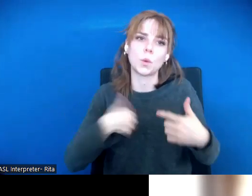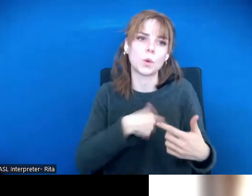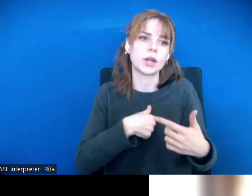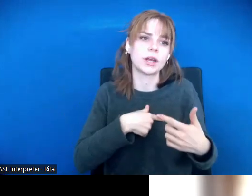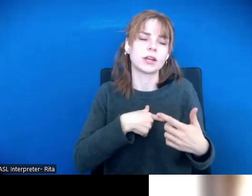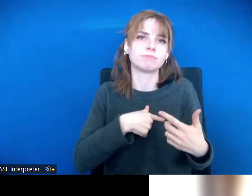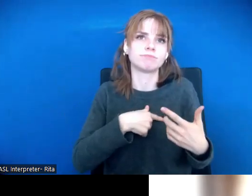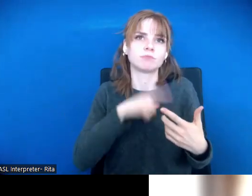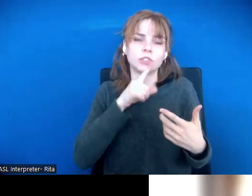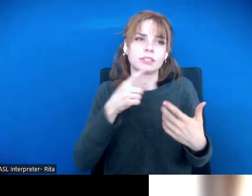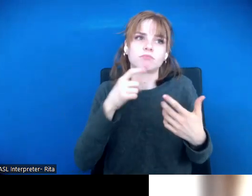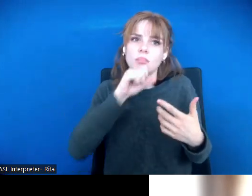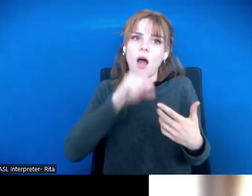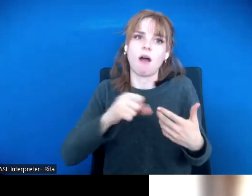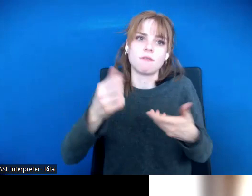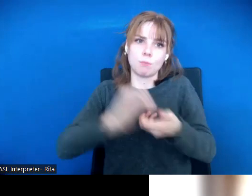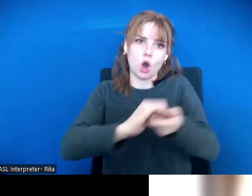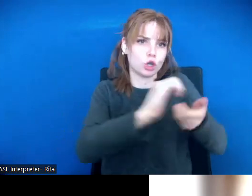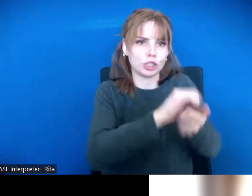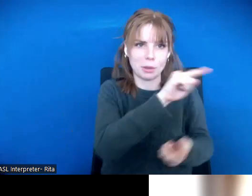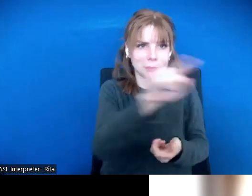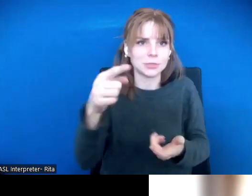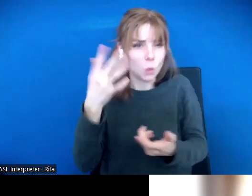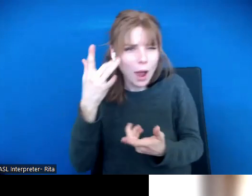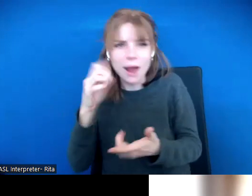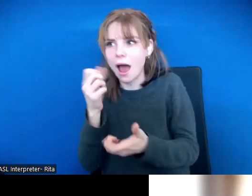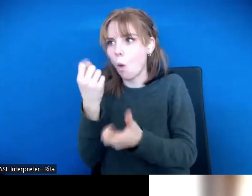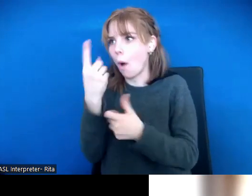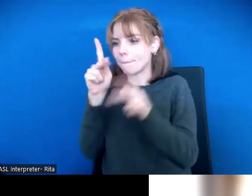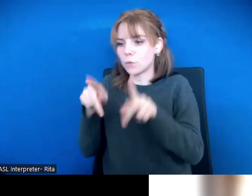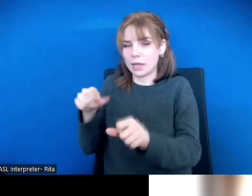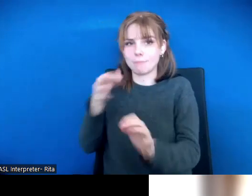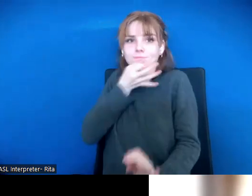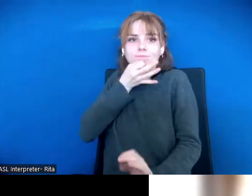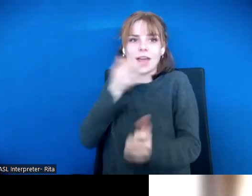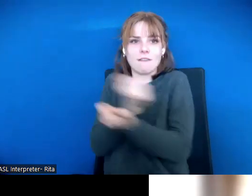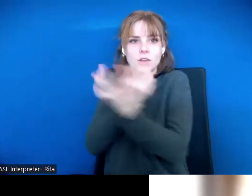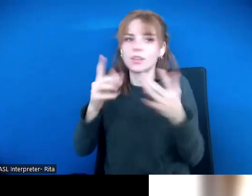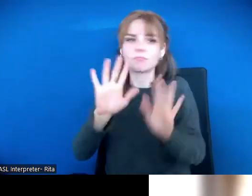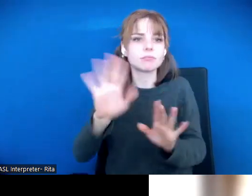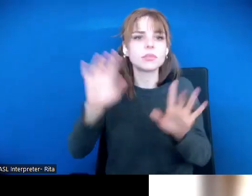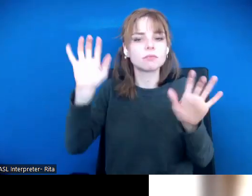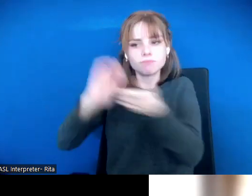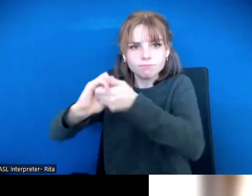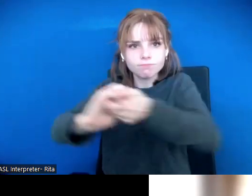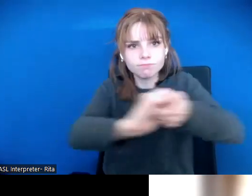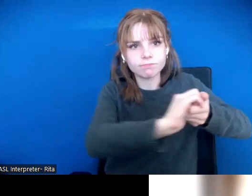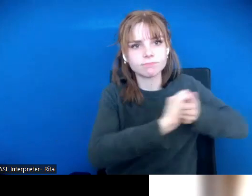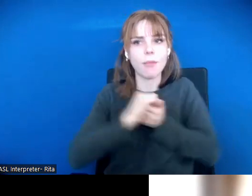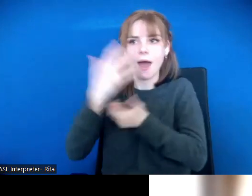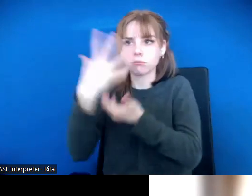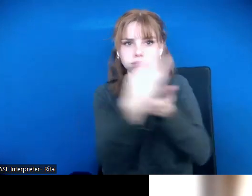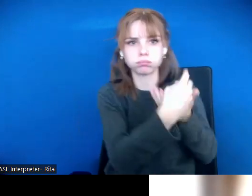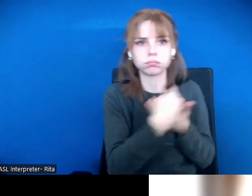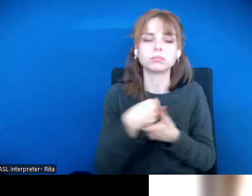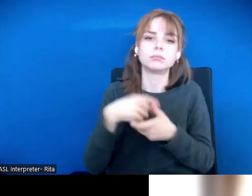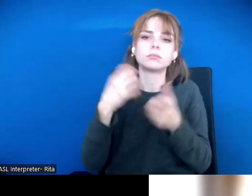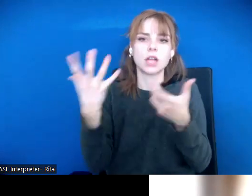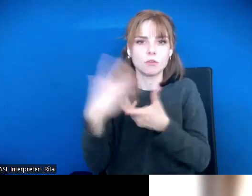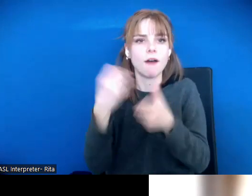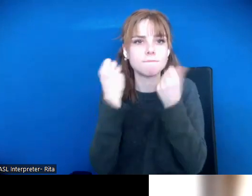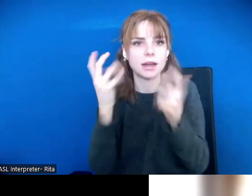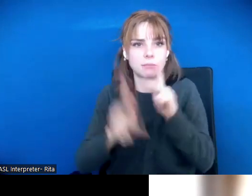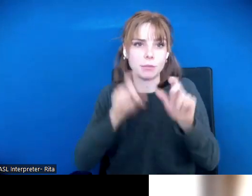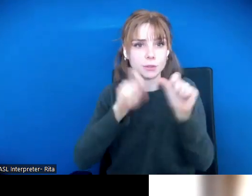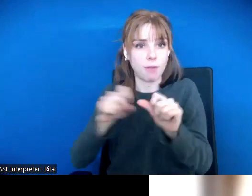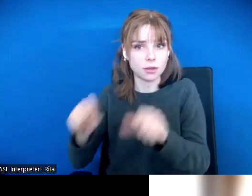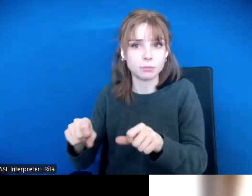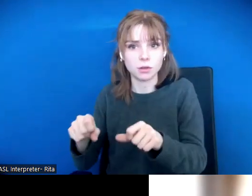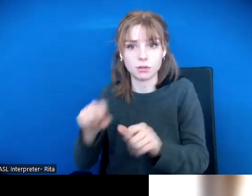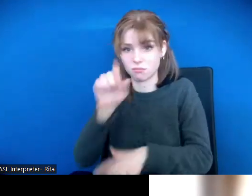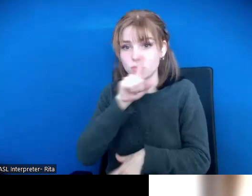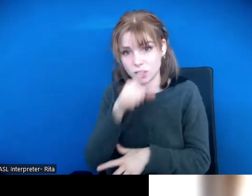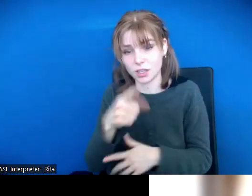They actually borrowed ours until they were able to purchase one. They were so relieved and confident when they went home they knew they could care for their baby properly. Oftentimes we have solutions. We talked about early on about our partnerships and we are